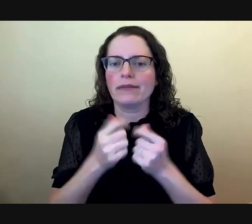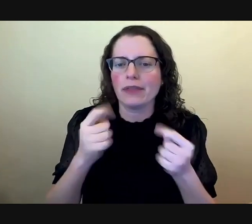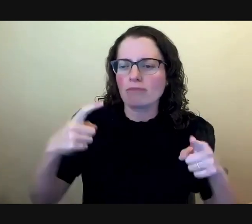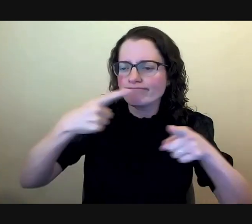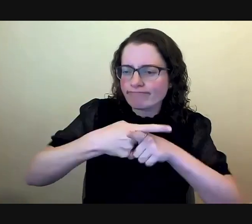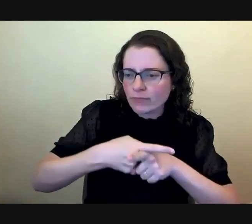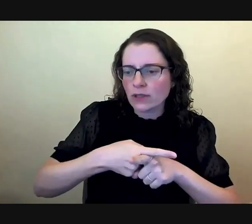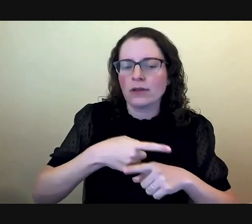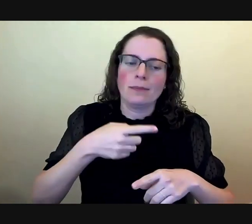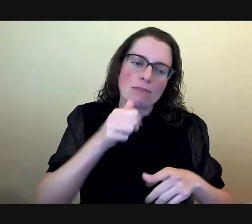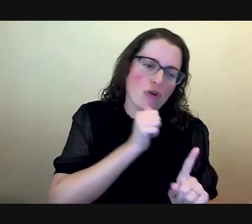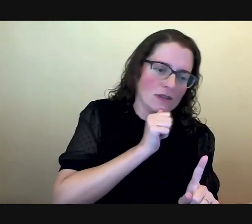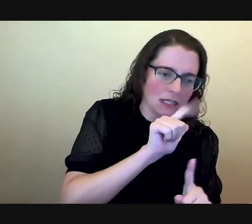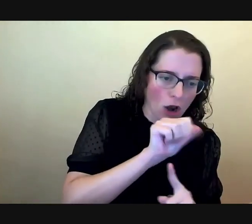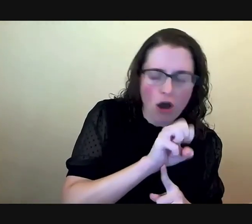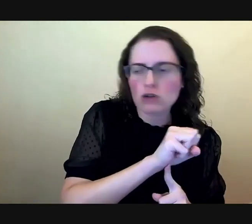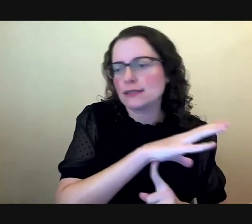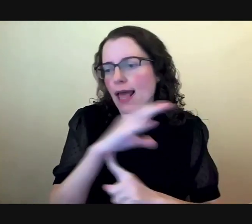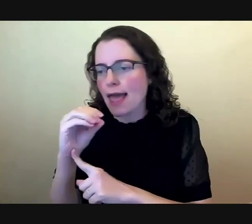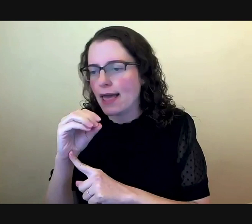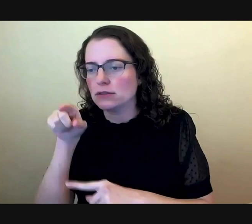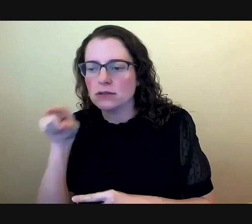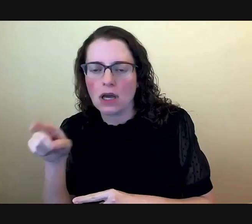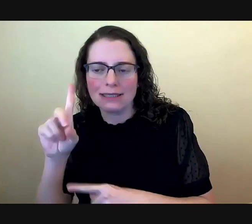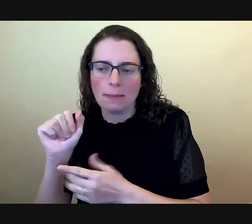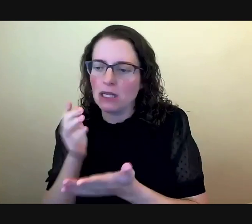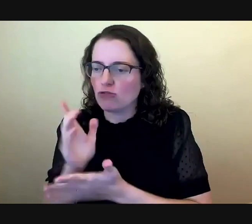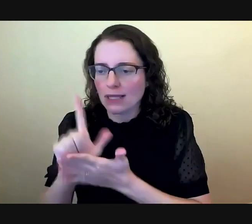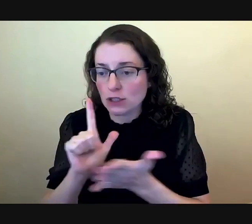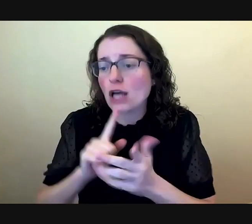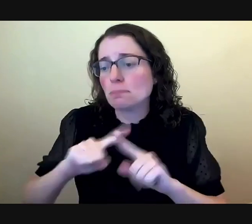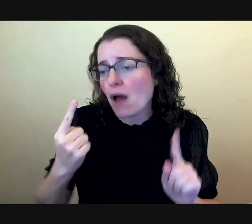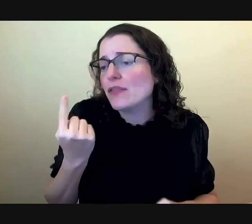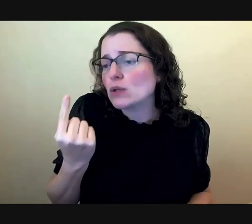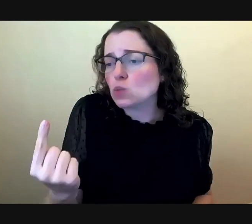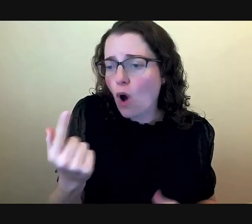directly related with this conflict of privacy law and disability rights law.